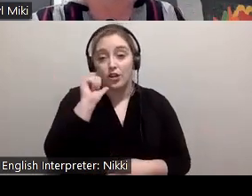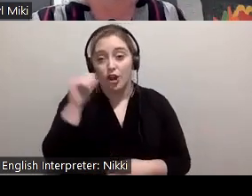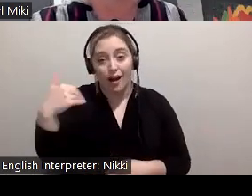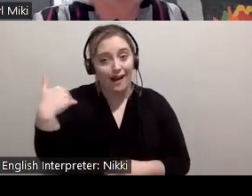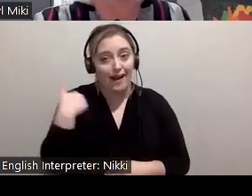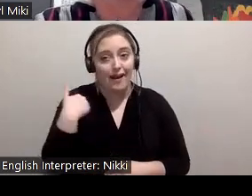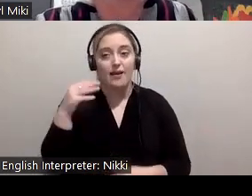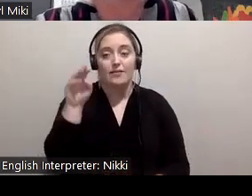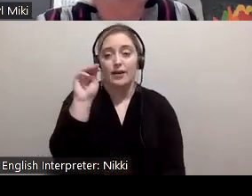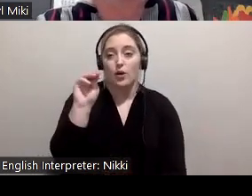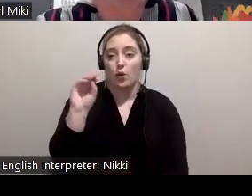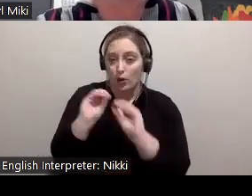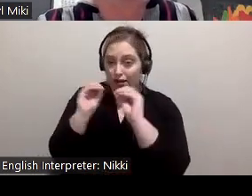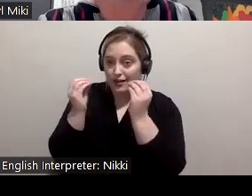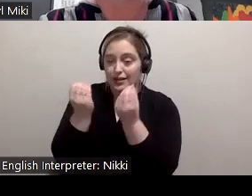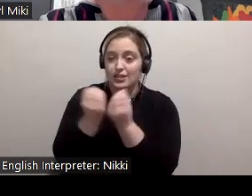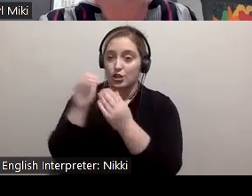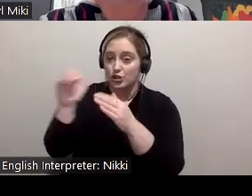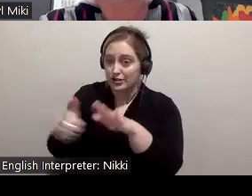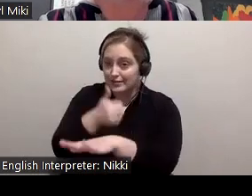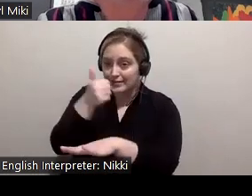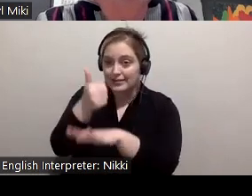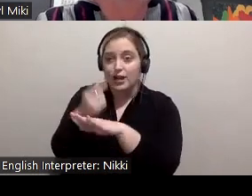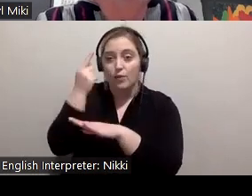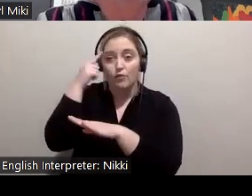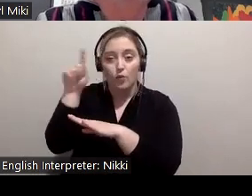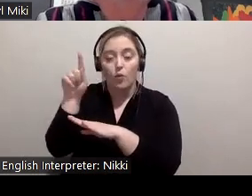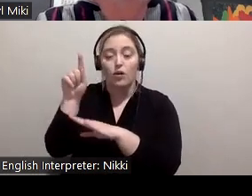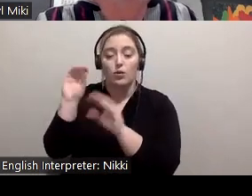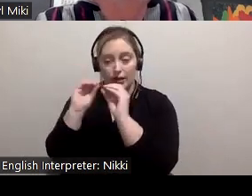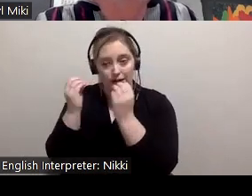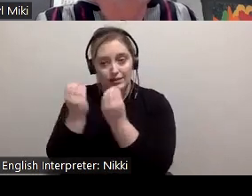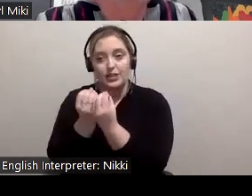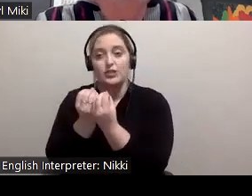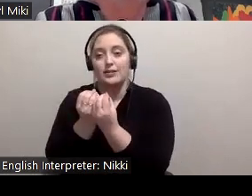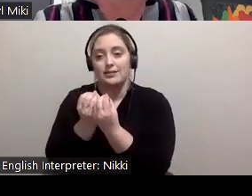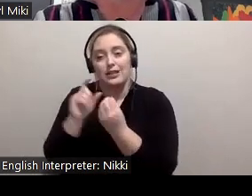an organization profile for your organization then just